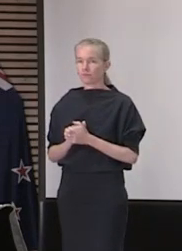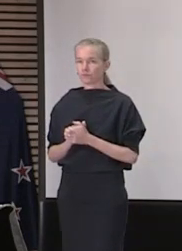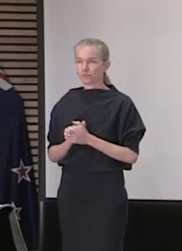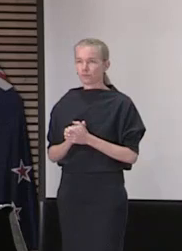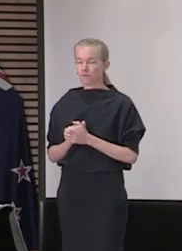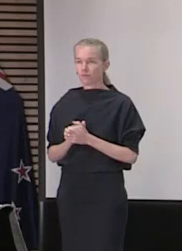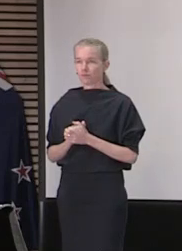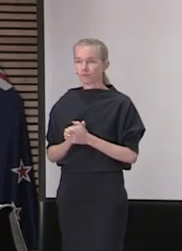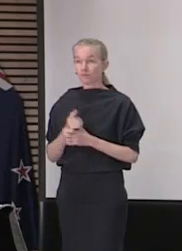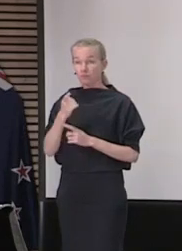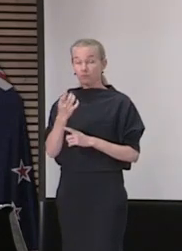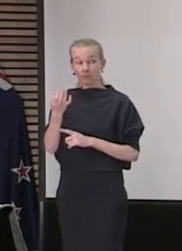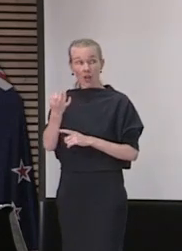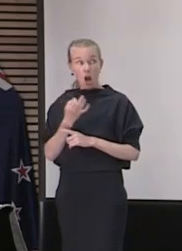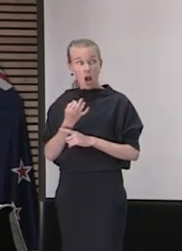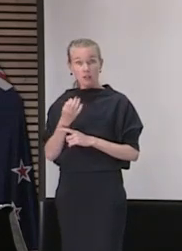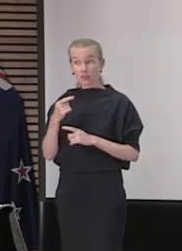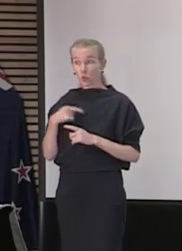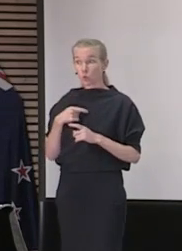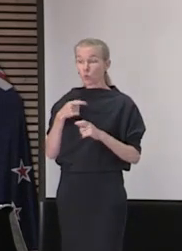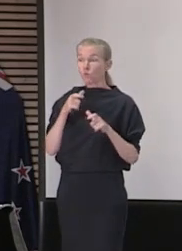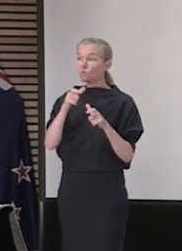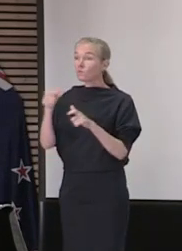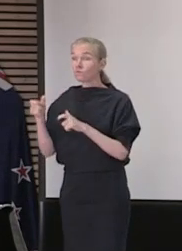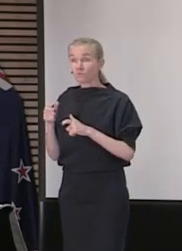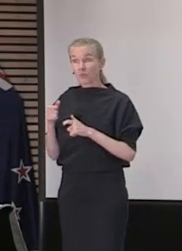At the moment, we've been using the police, but we've always been open tousing a range